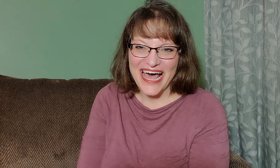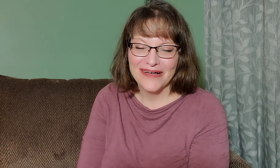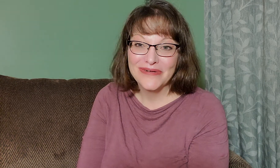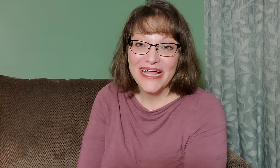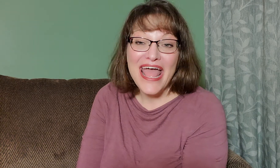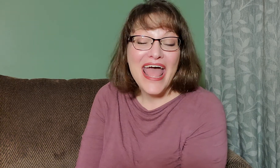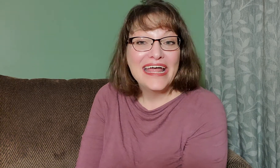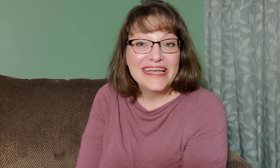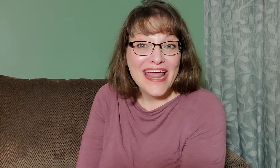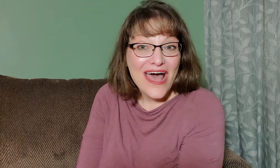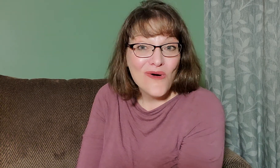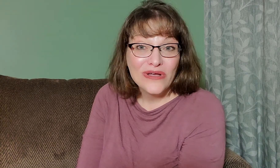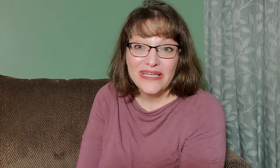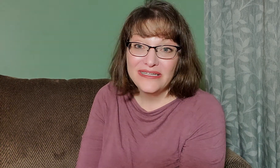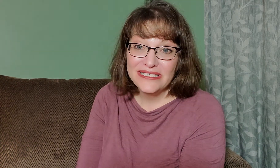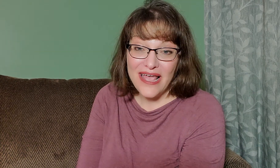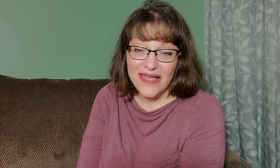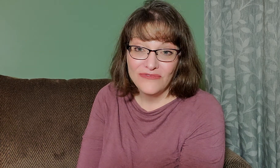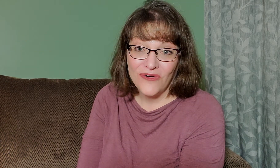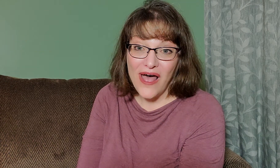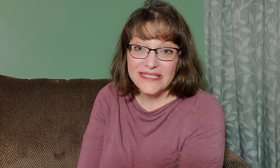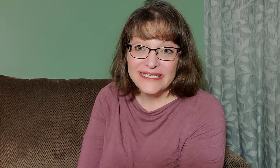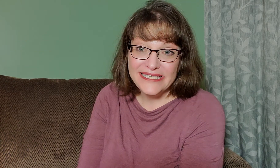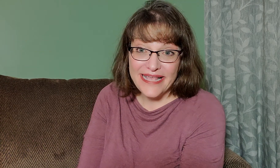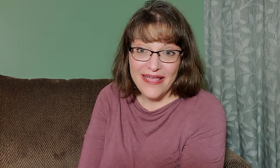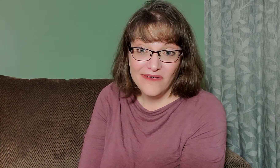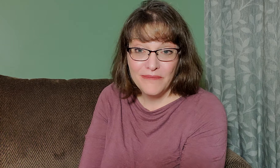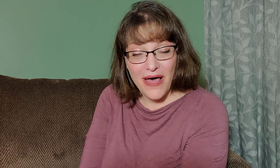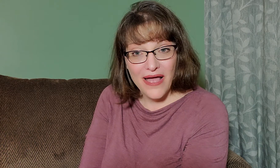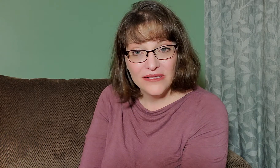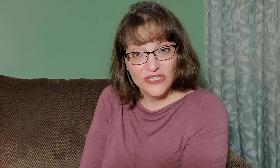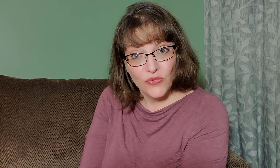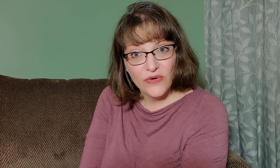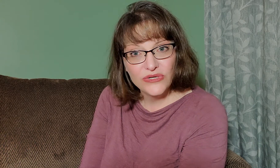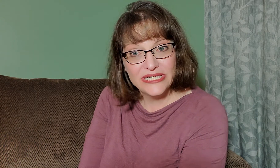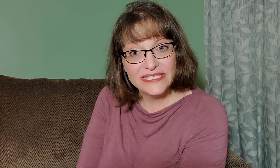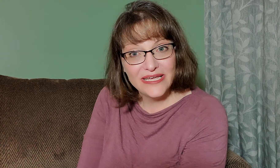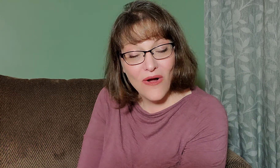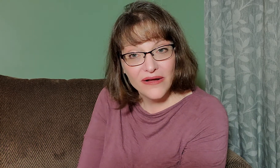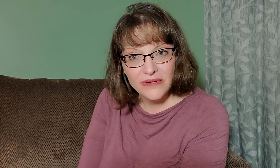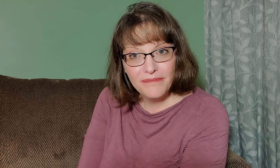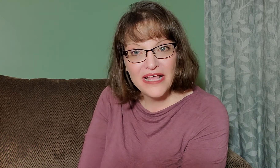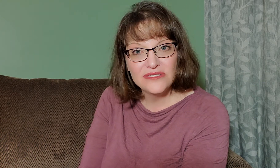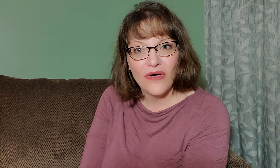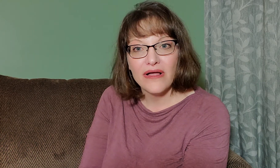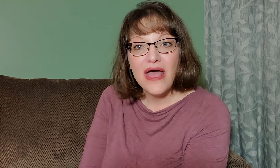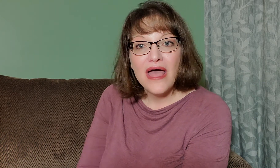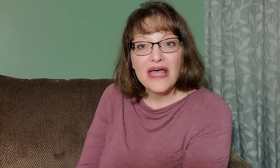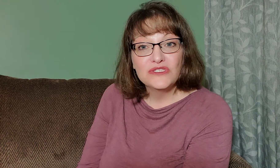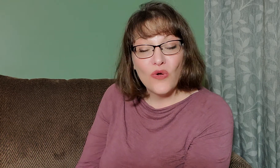job! Now it is time for us to say goodbye. So we're going to sing our goodbye song. So